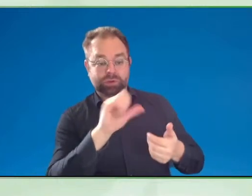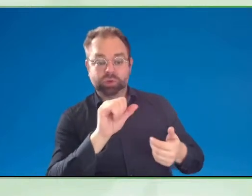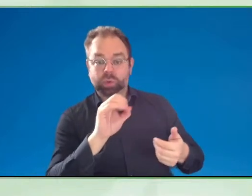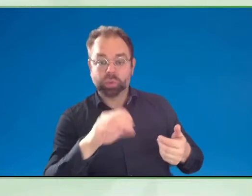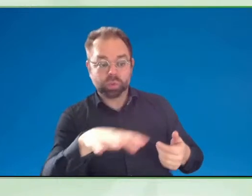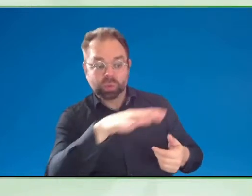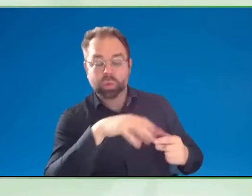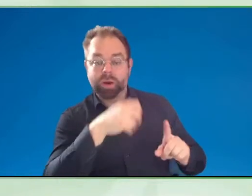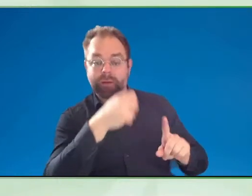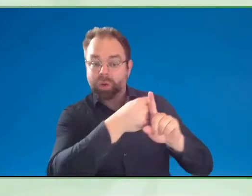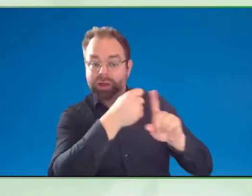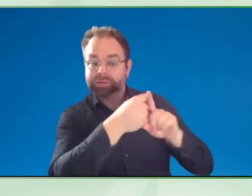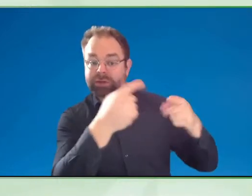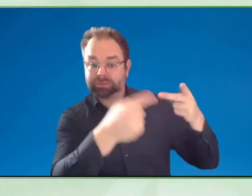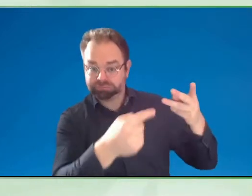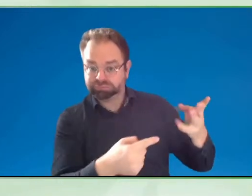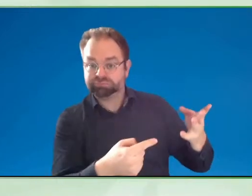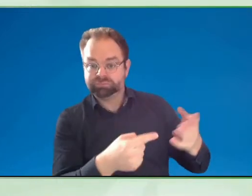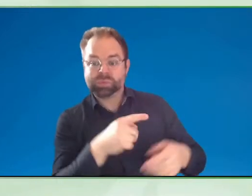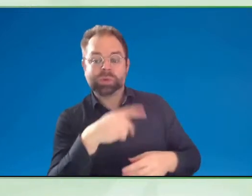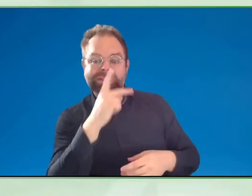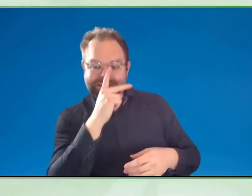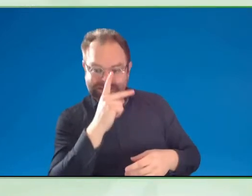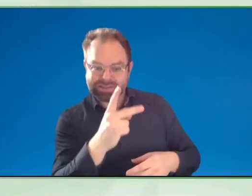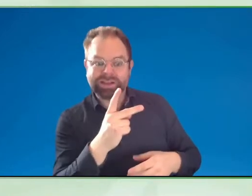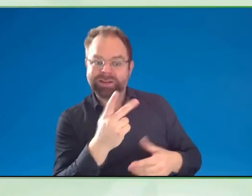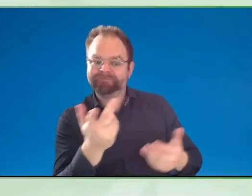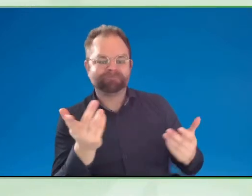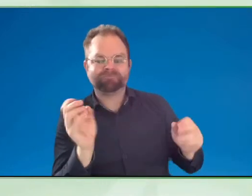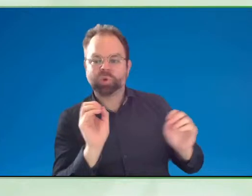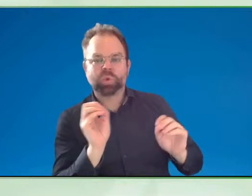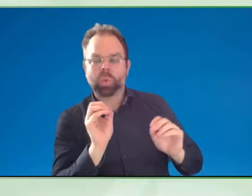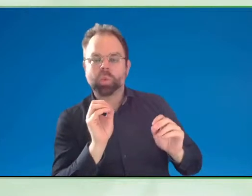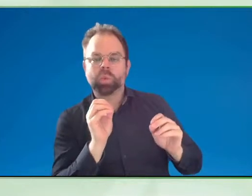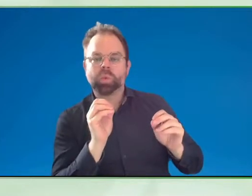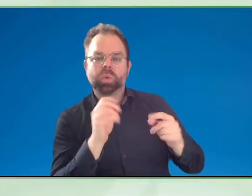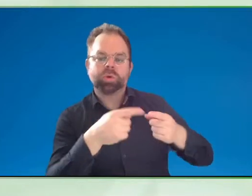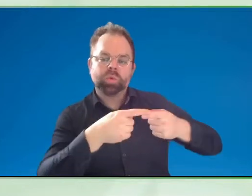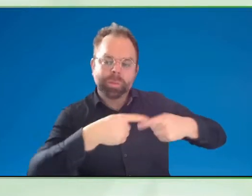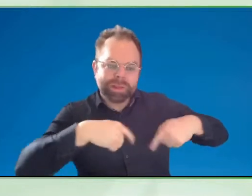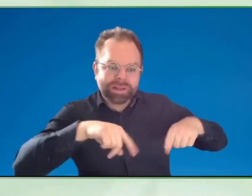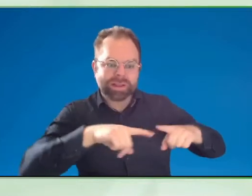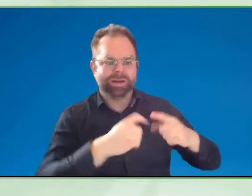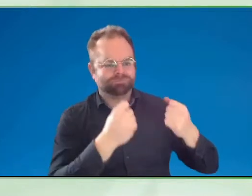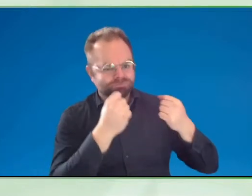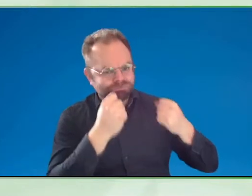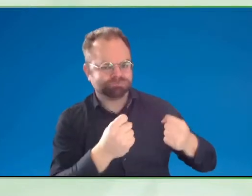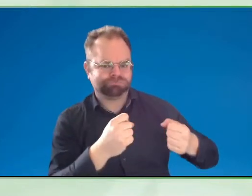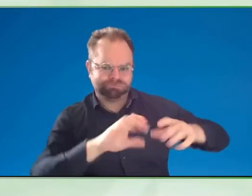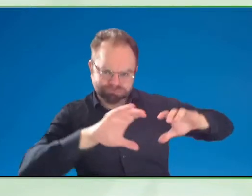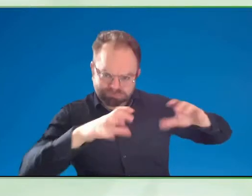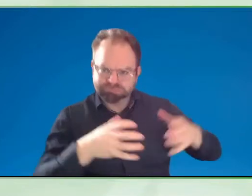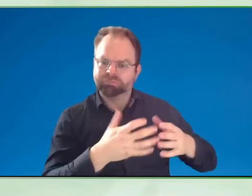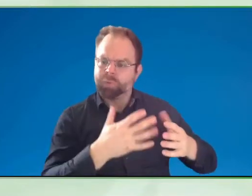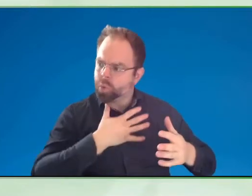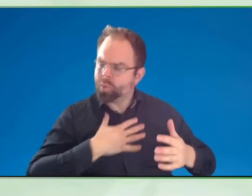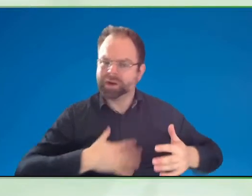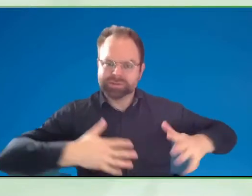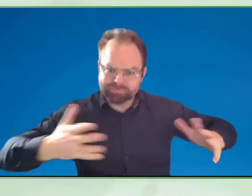This process is deep and affects the entire community and the inclusion of people with disabilities.